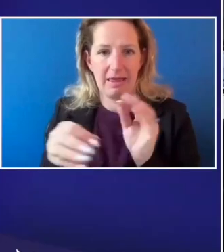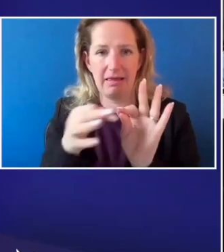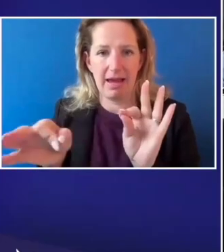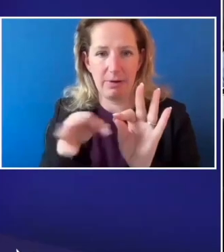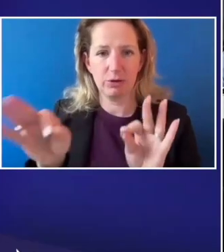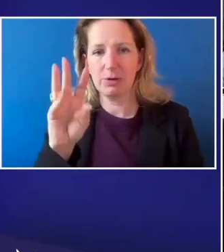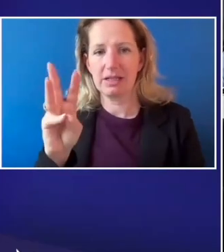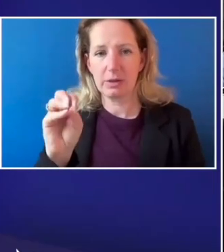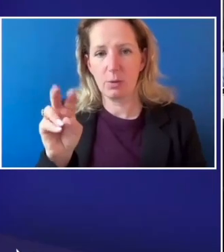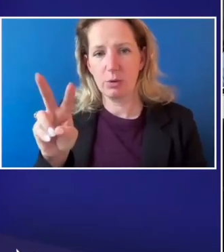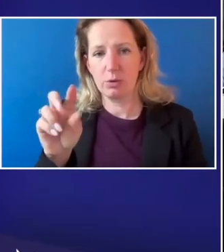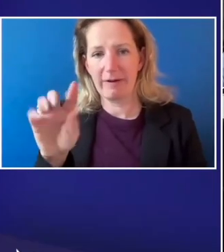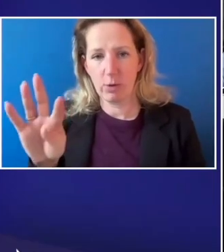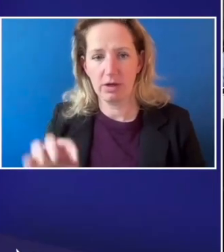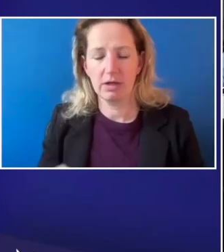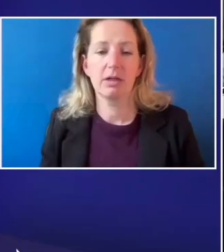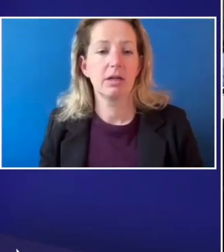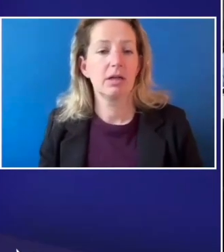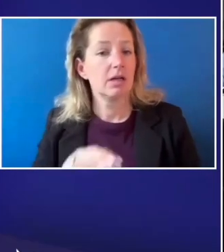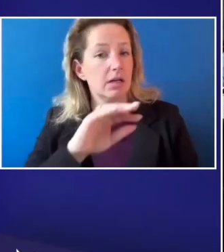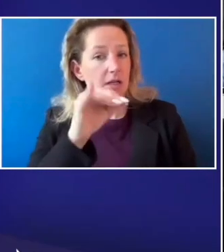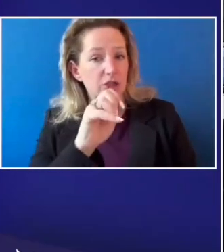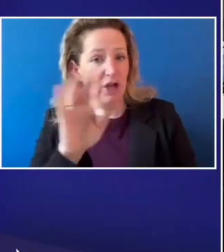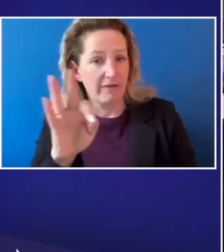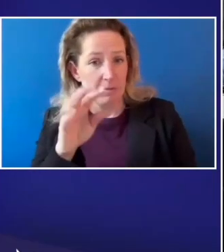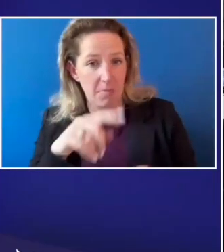Jeff, if we could pause on that one for just a moment, we have a comment from Michael.